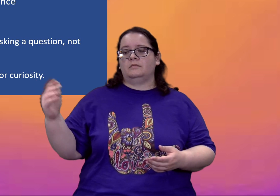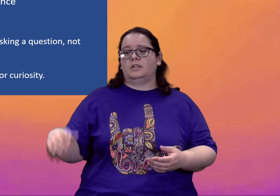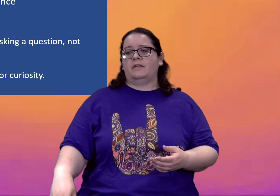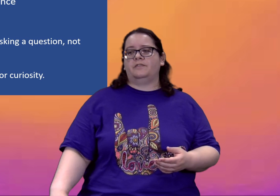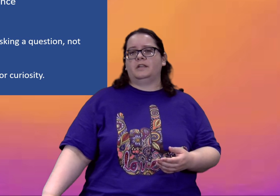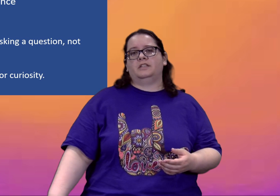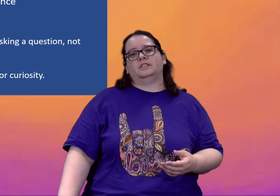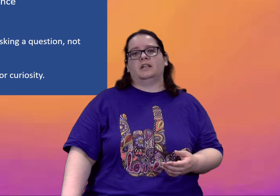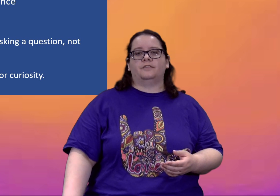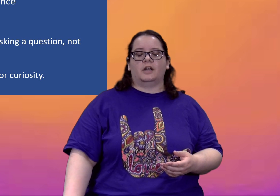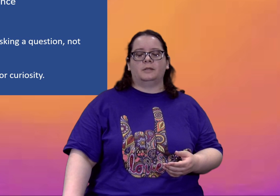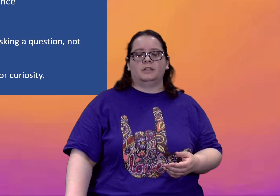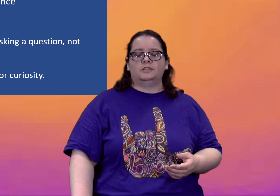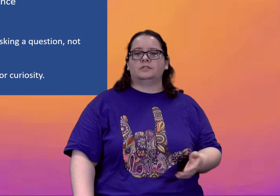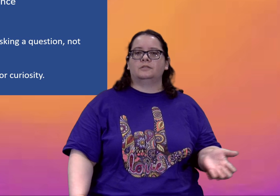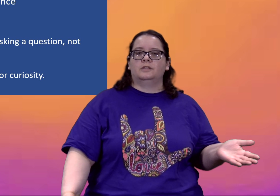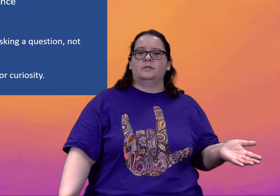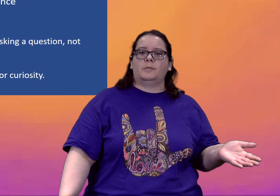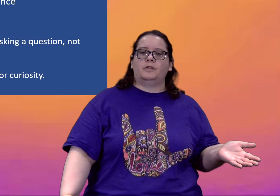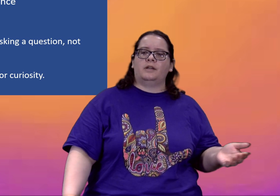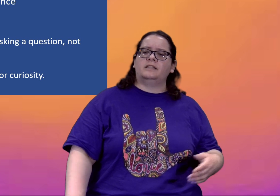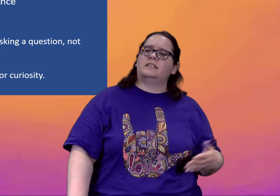they're having fun, they just kind of forgot about lunch you might poke your head and say